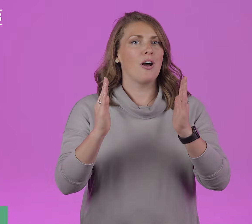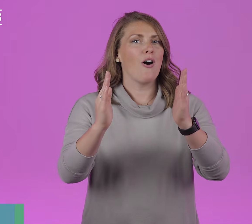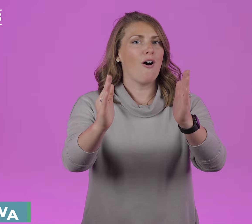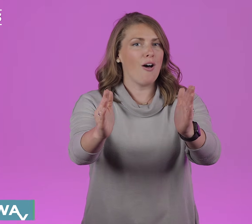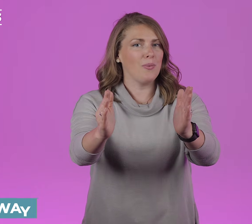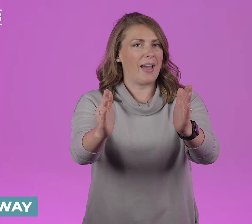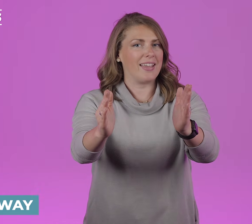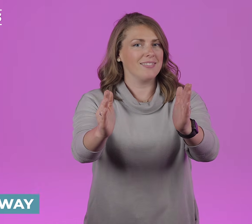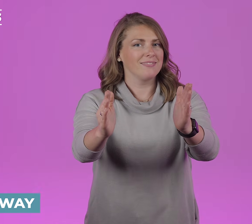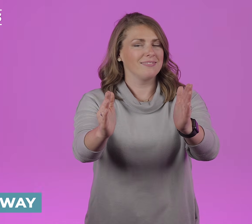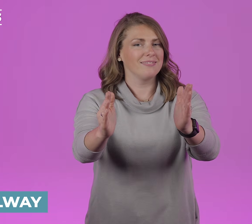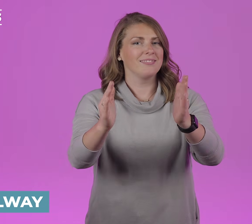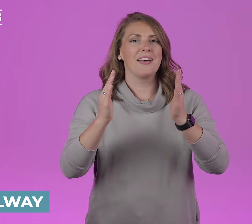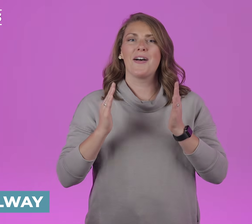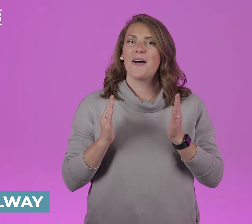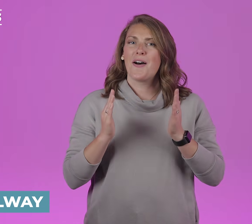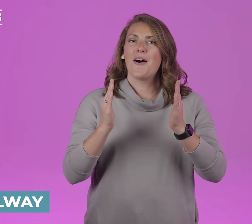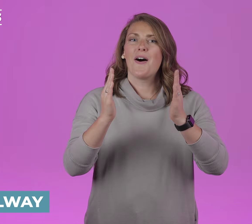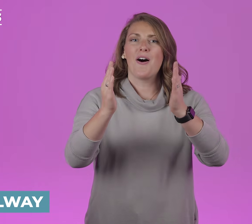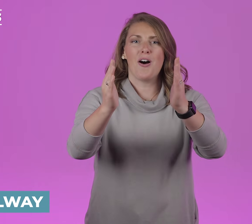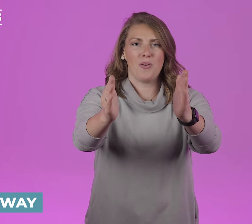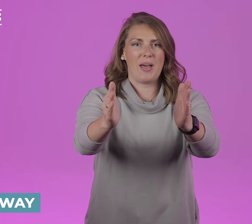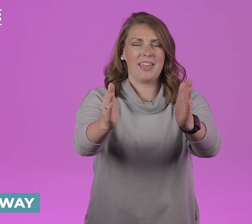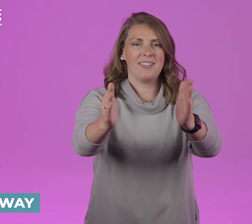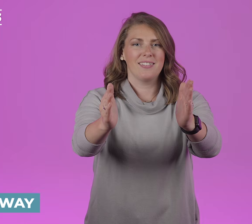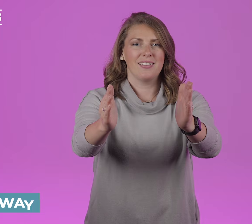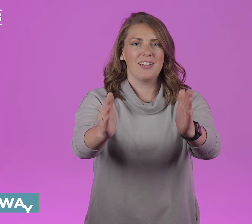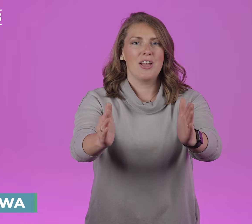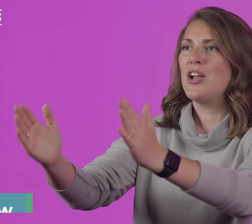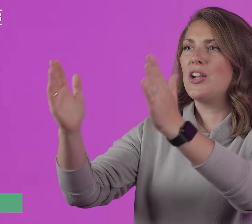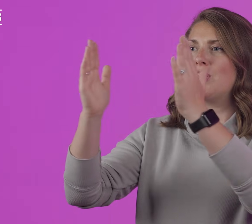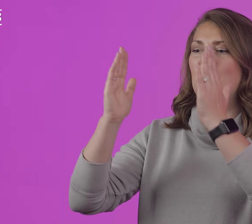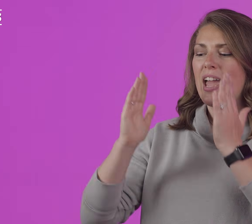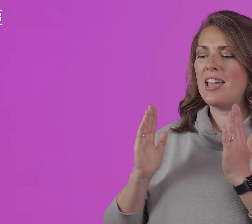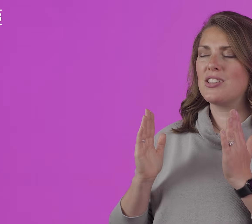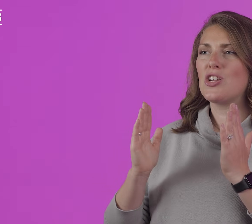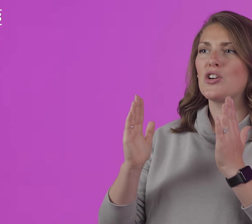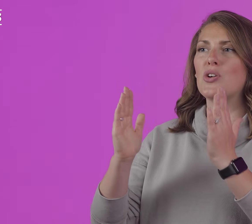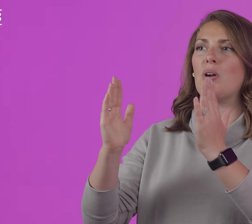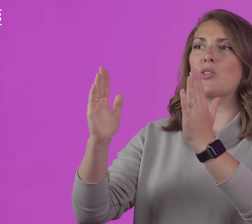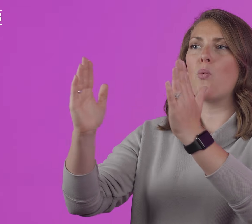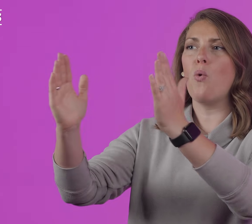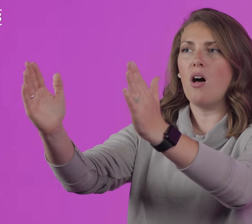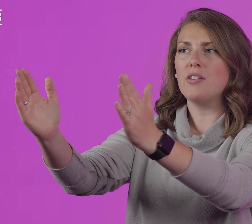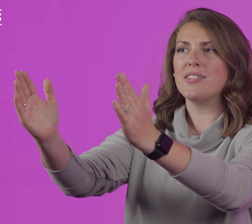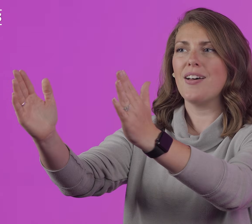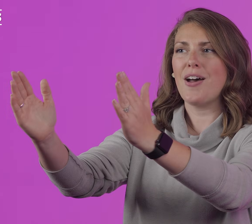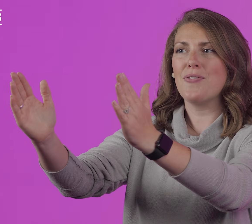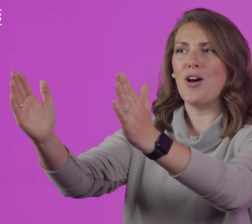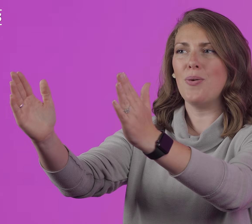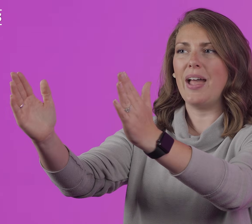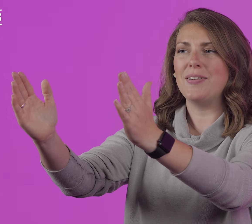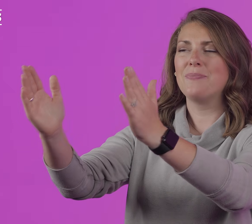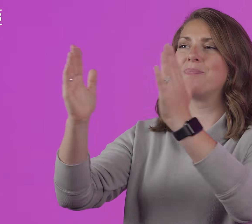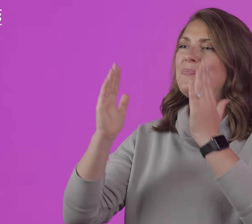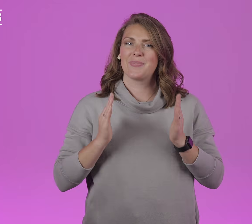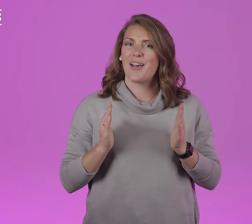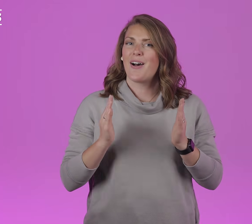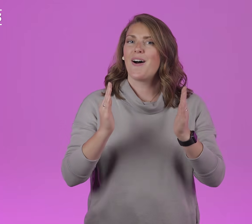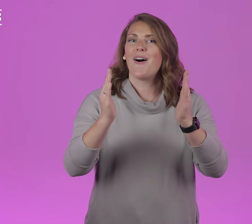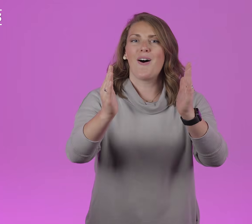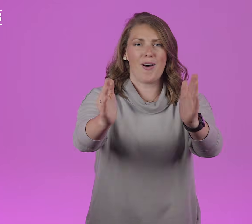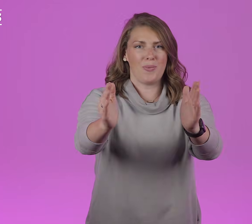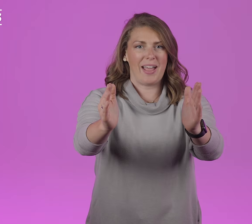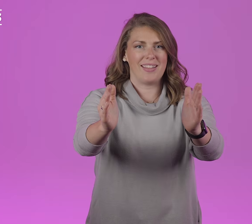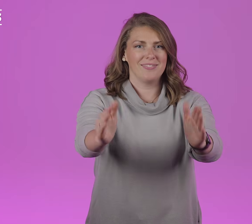'Hallway,' 'hallway', your hands are showing the walls of the 'hallway'.